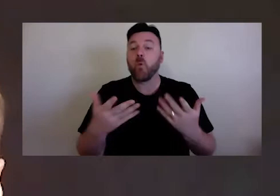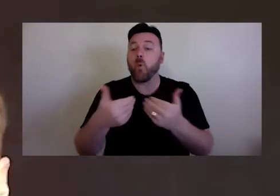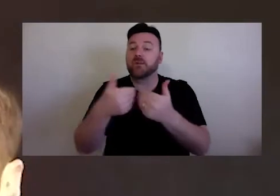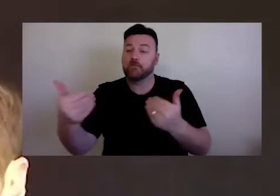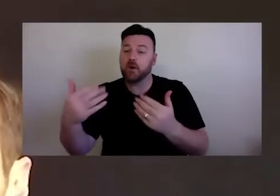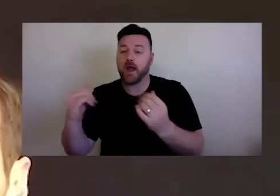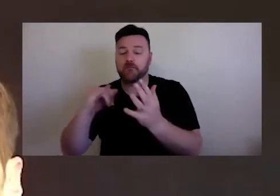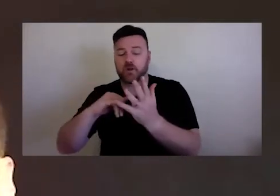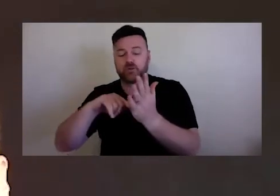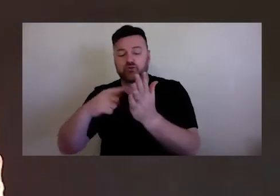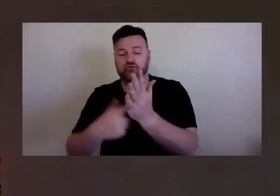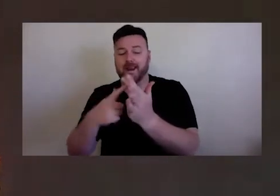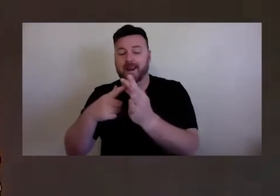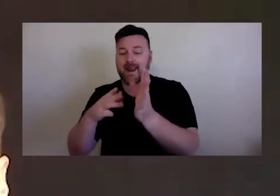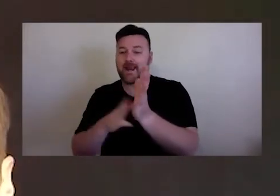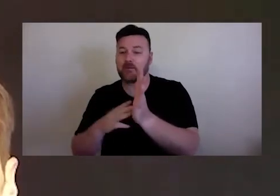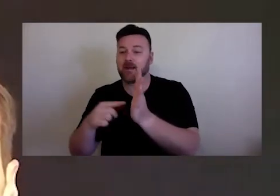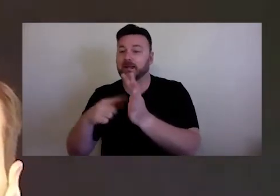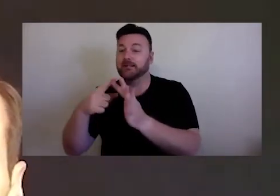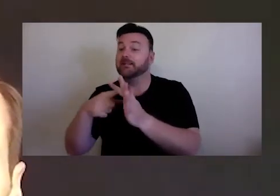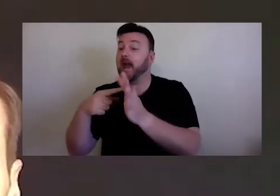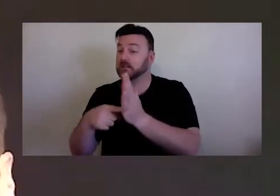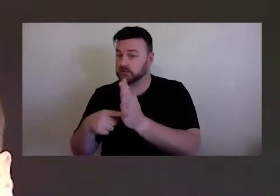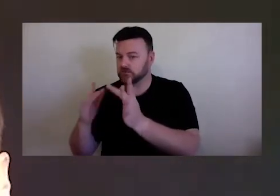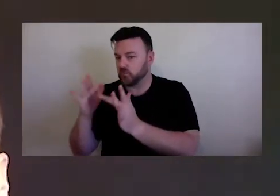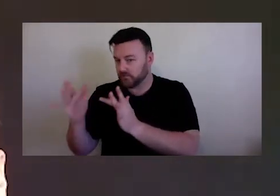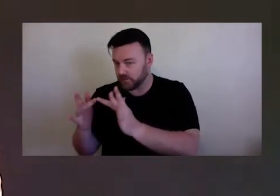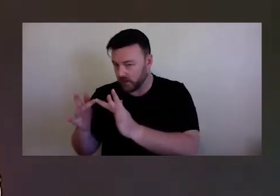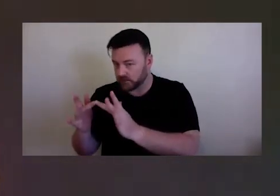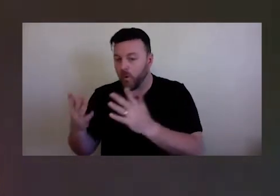StreamText. You can access it via Zoom, by clicking on the CC link at